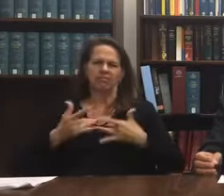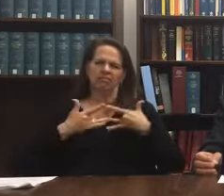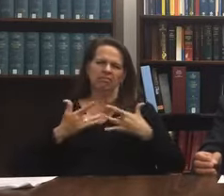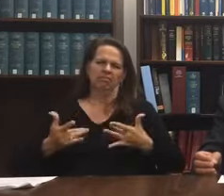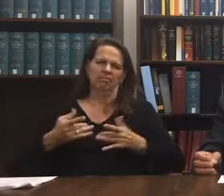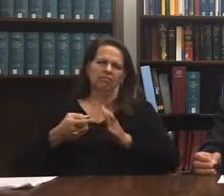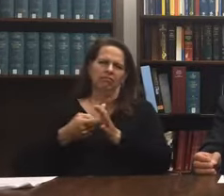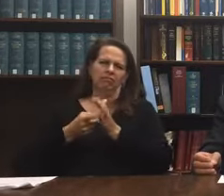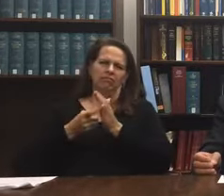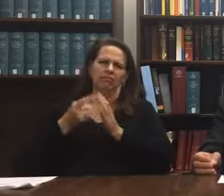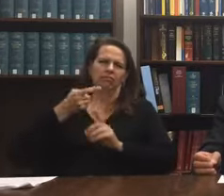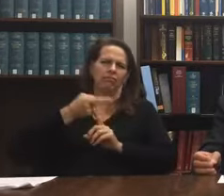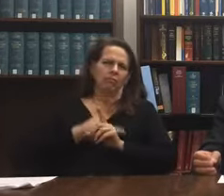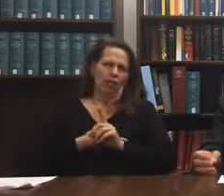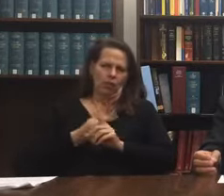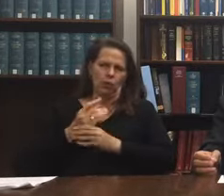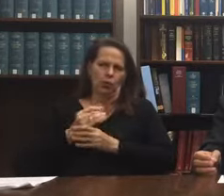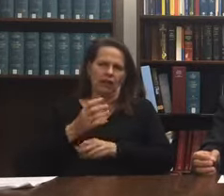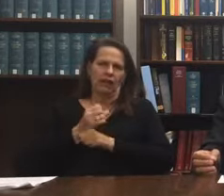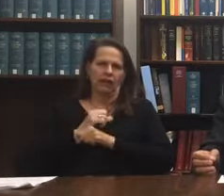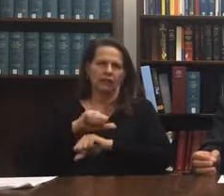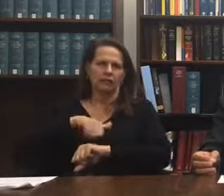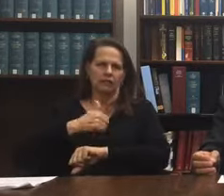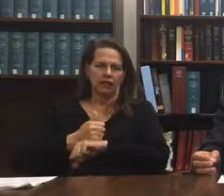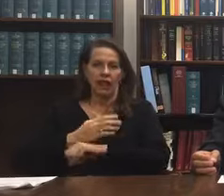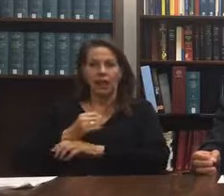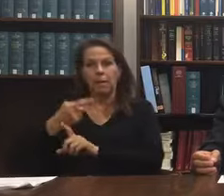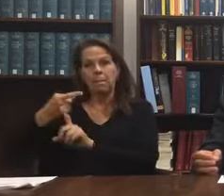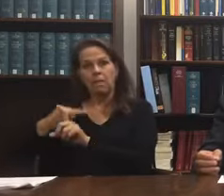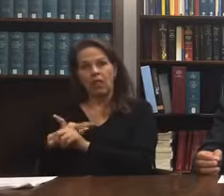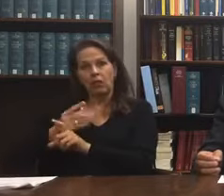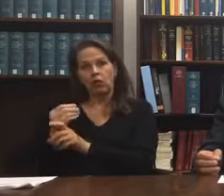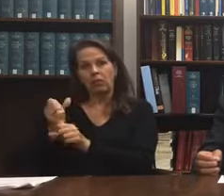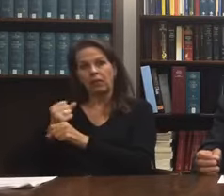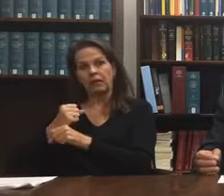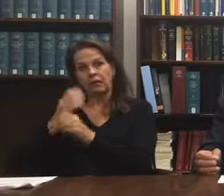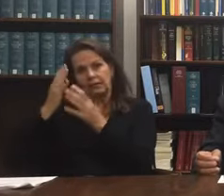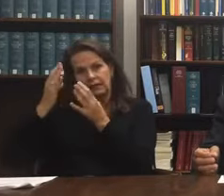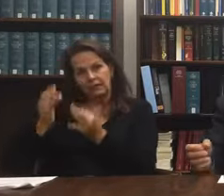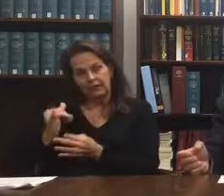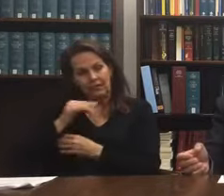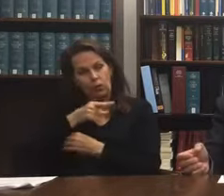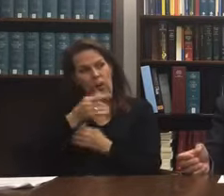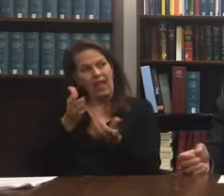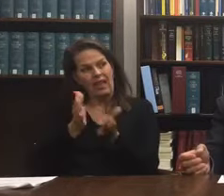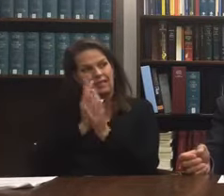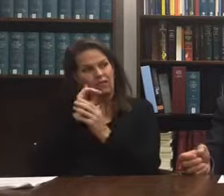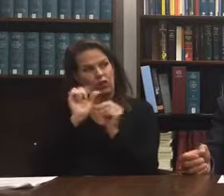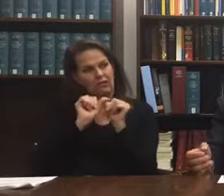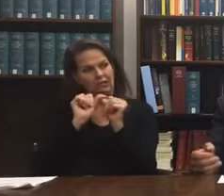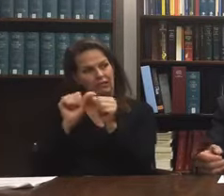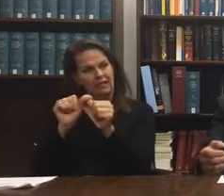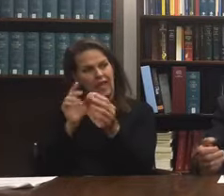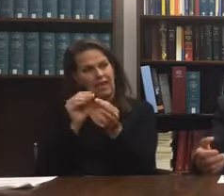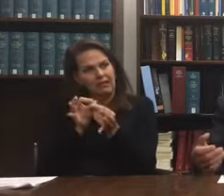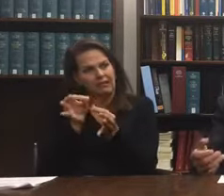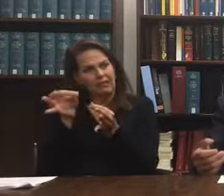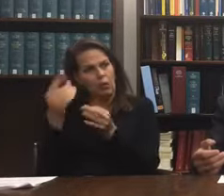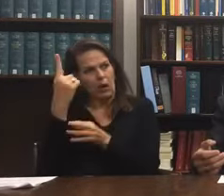to get the first setting and a month to get a decision if you ask for a continuance and it's set another month later you're looking at three or four